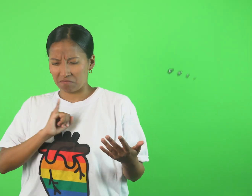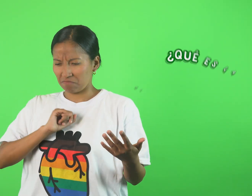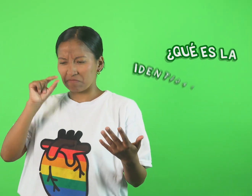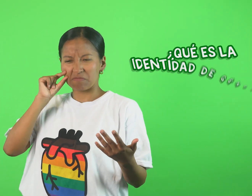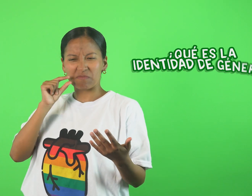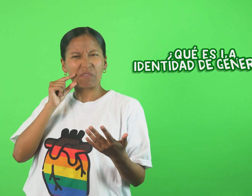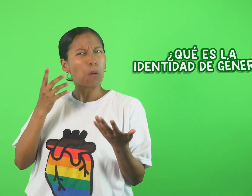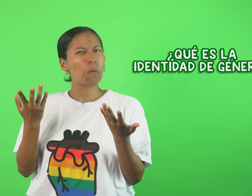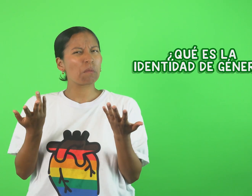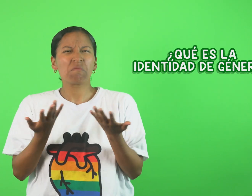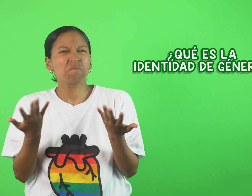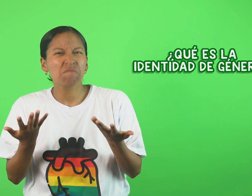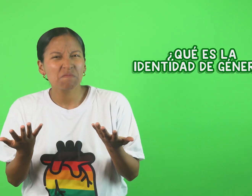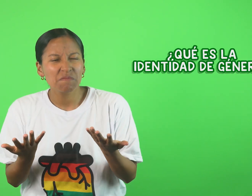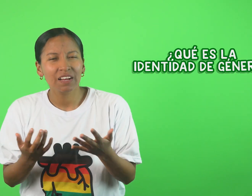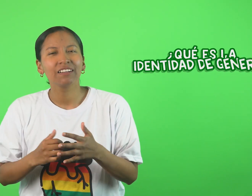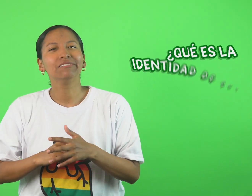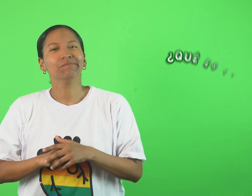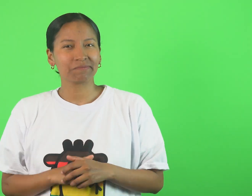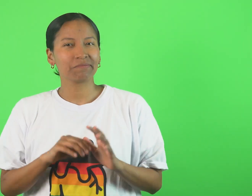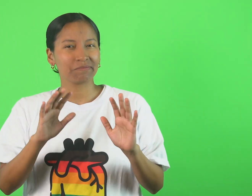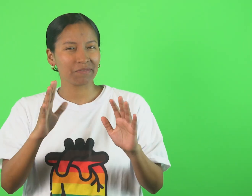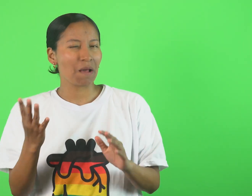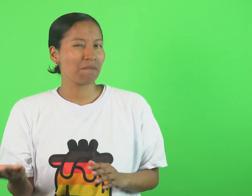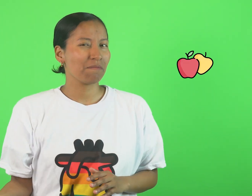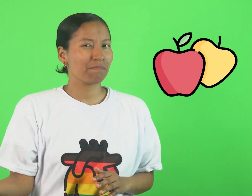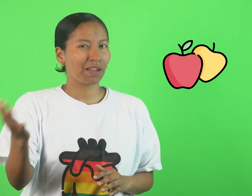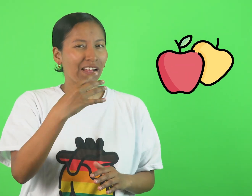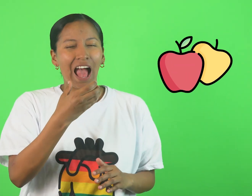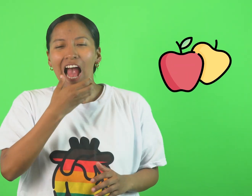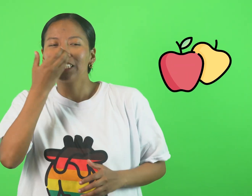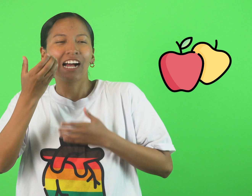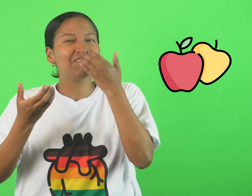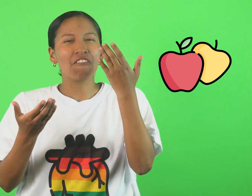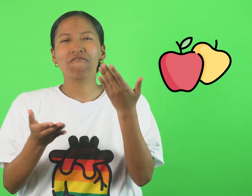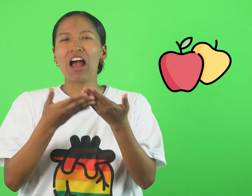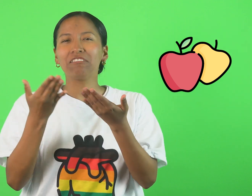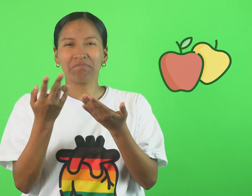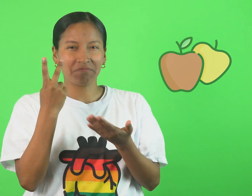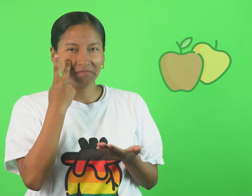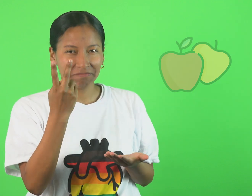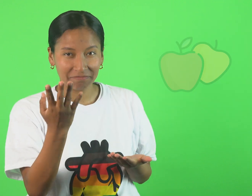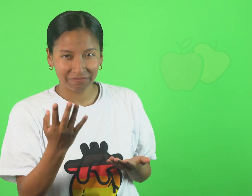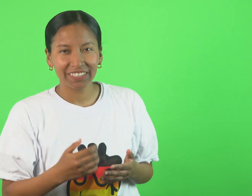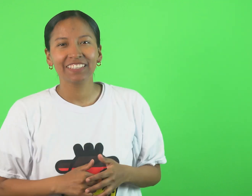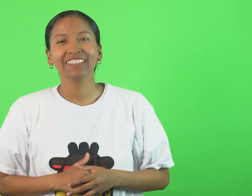What is gender identity? Let me explain: